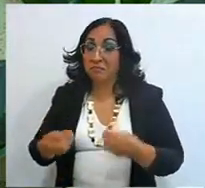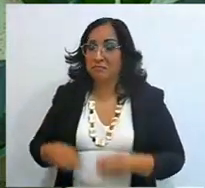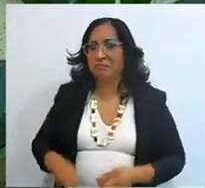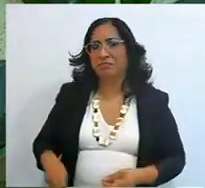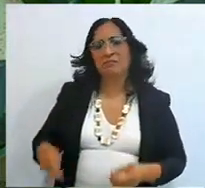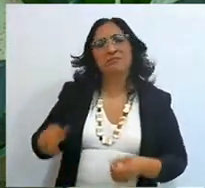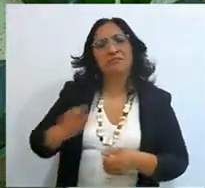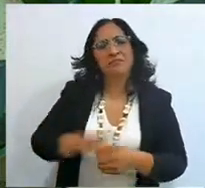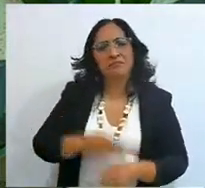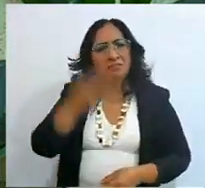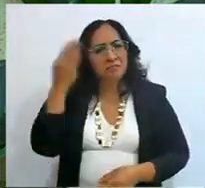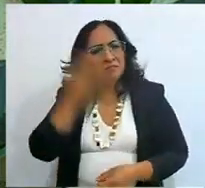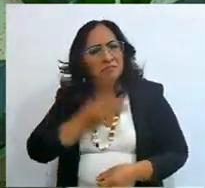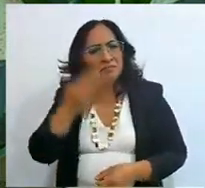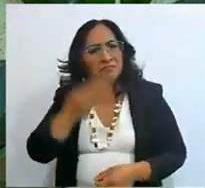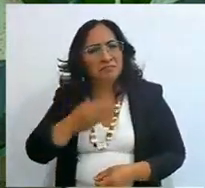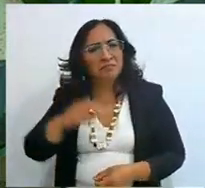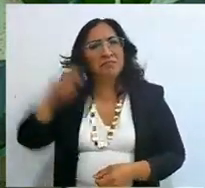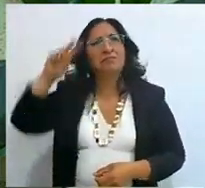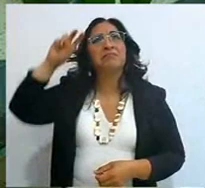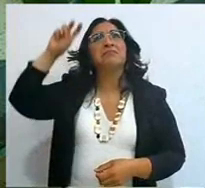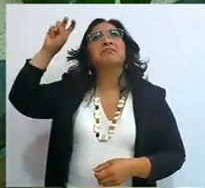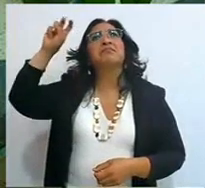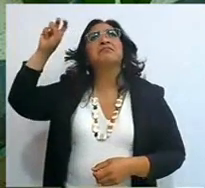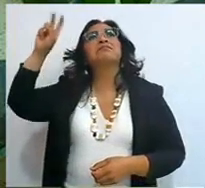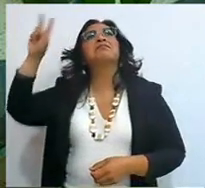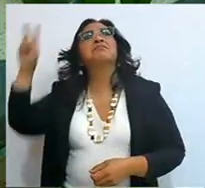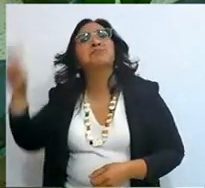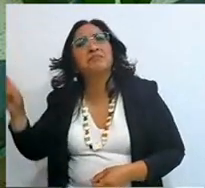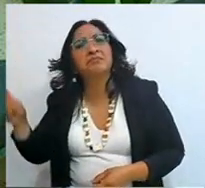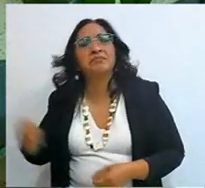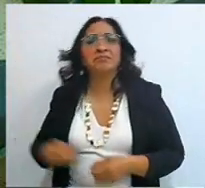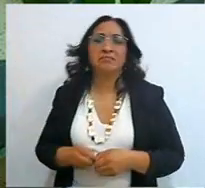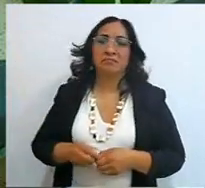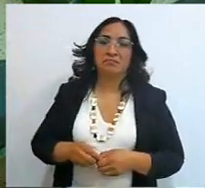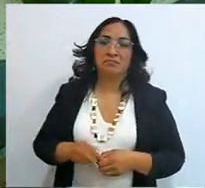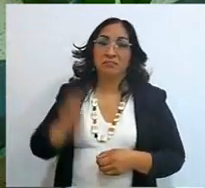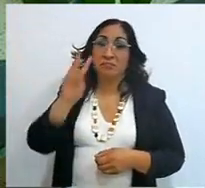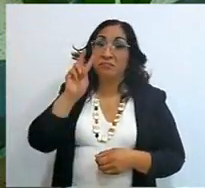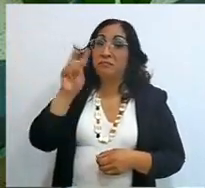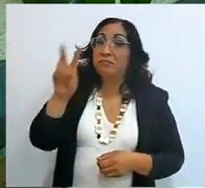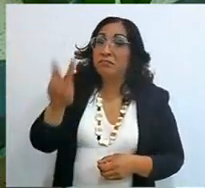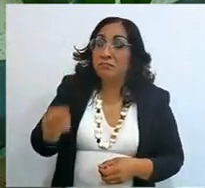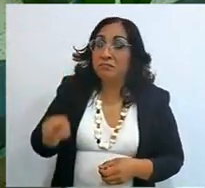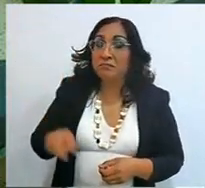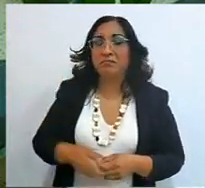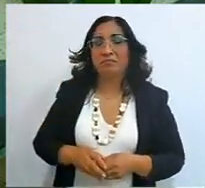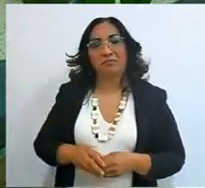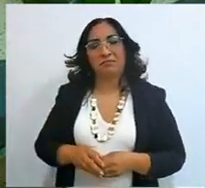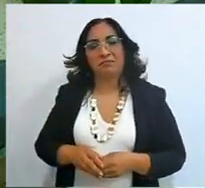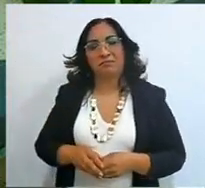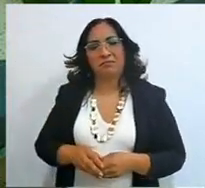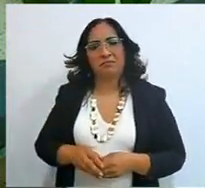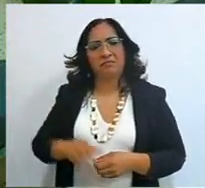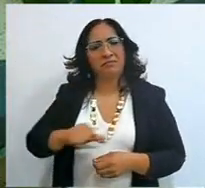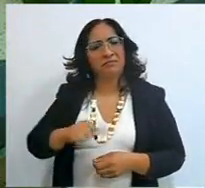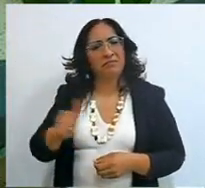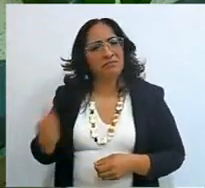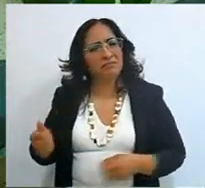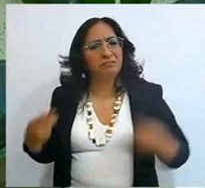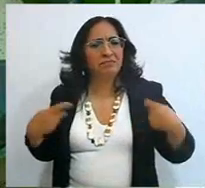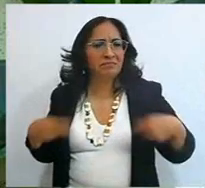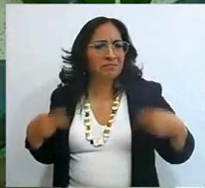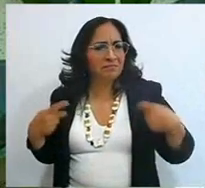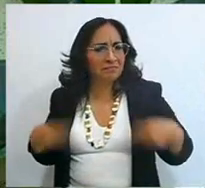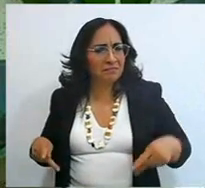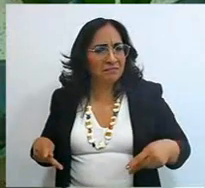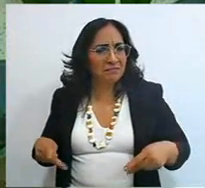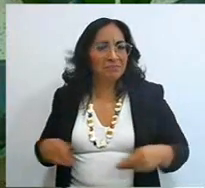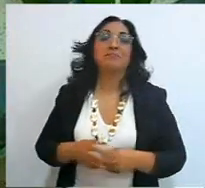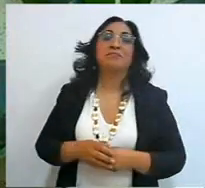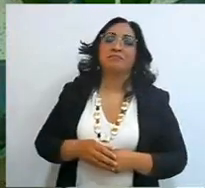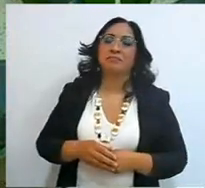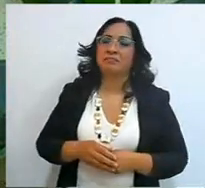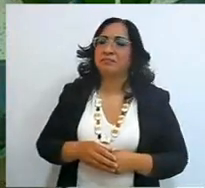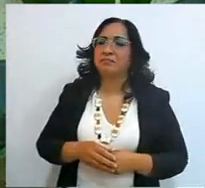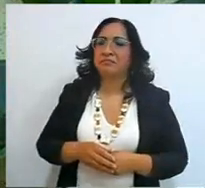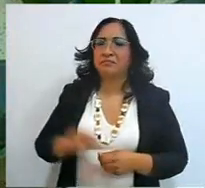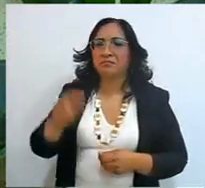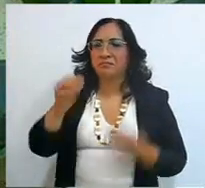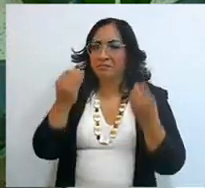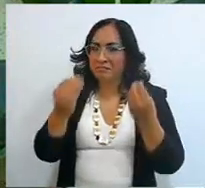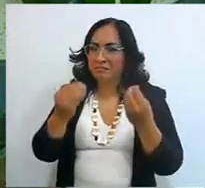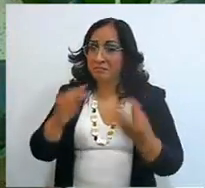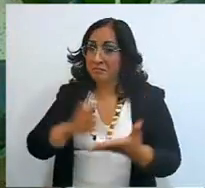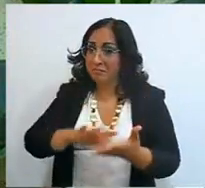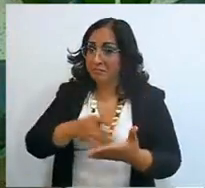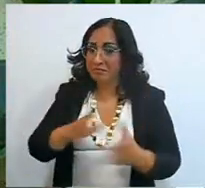sometimes through a dream, through a revelation, a vision, sometimes and without even understanding it,